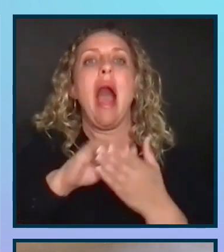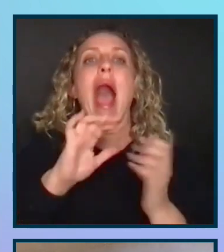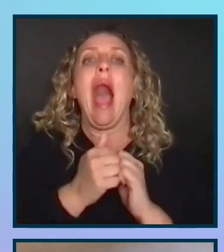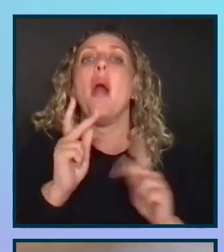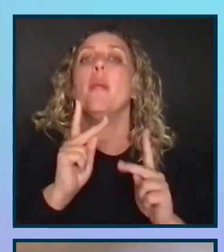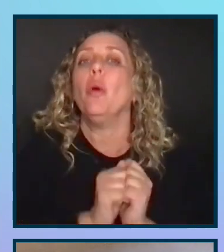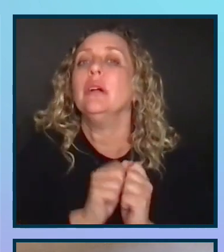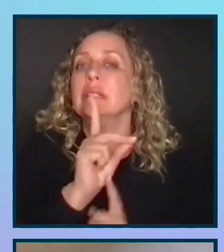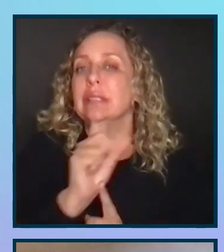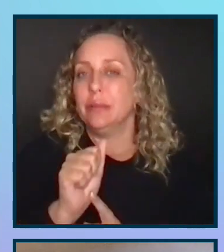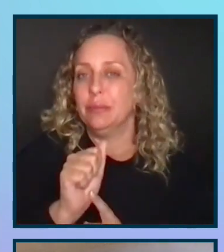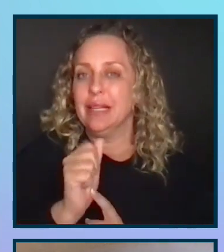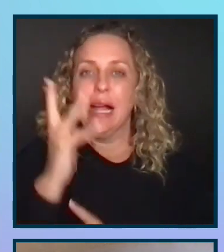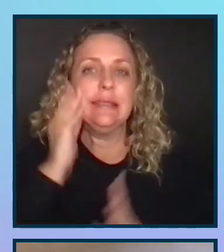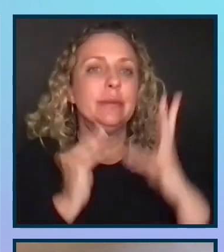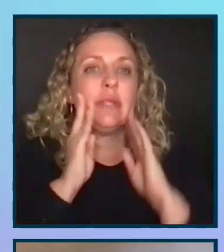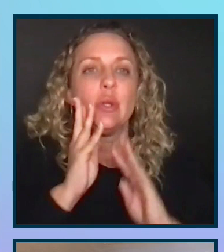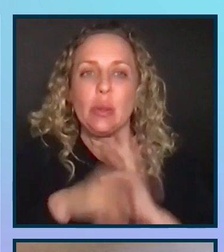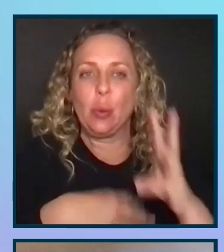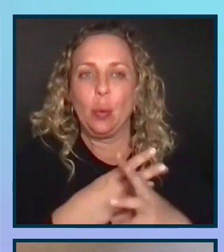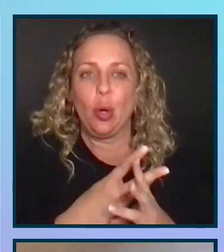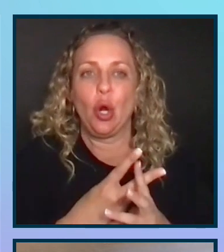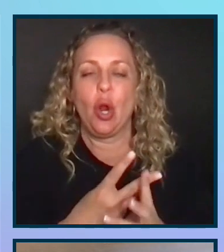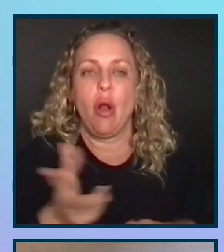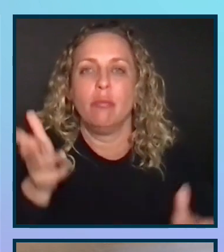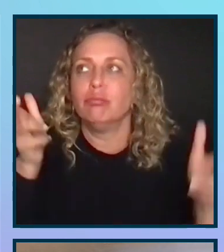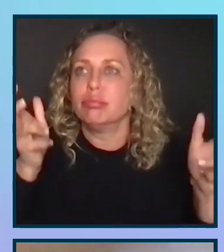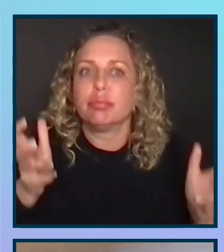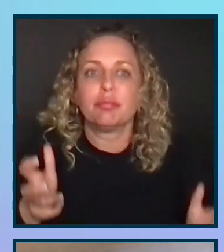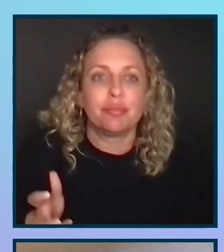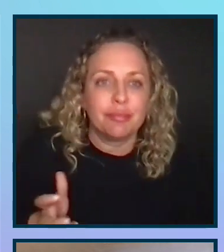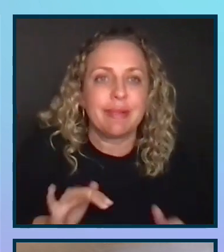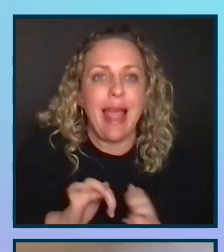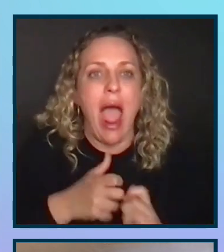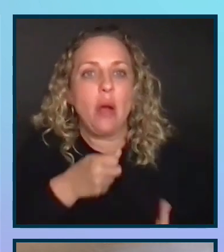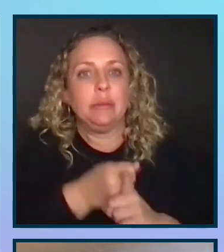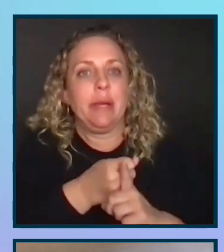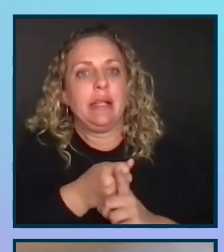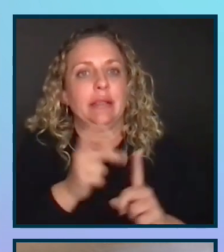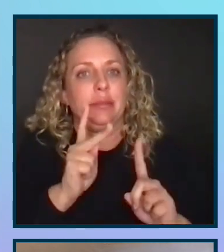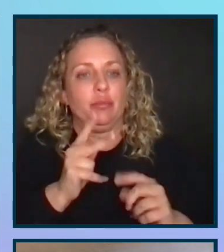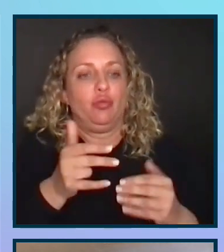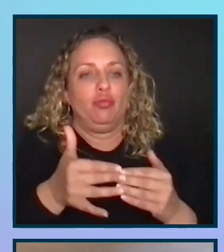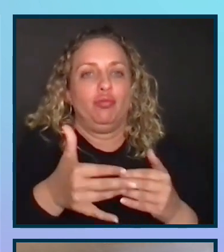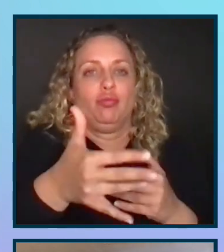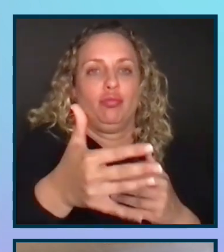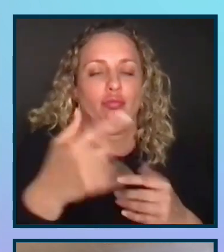encounter the world around them and impact society throughout time. You will also come to realize